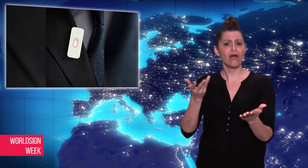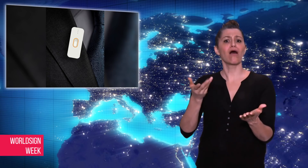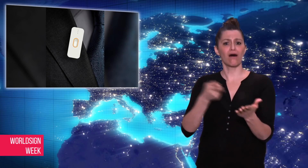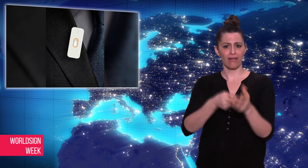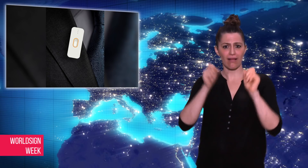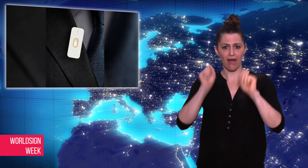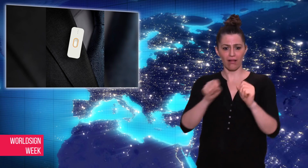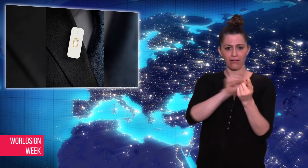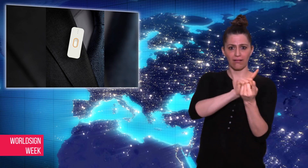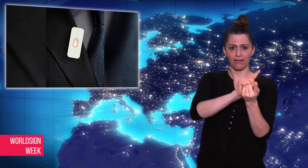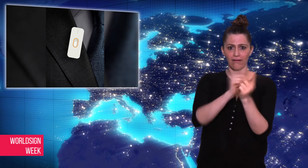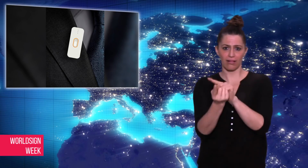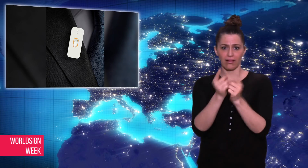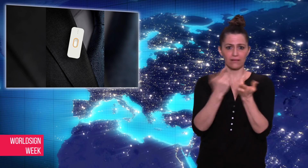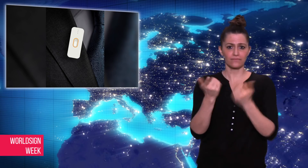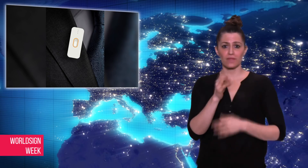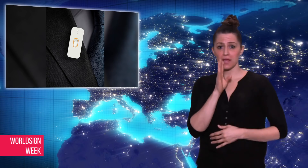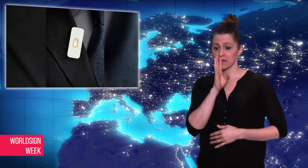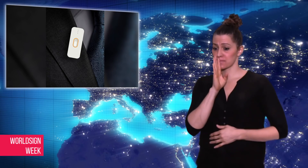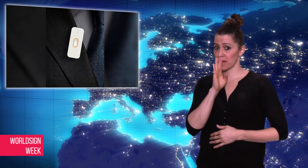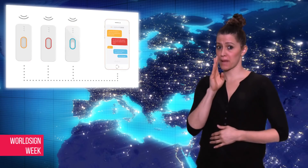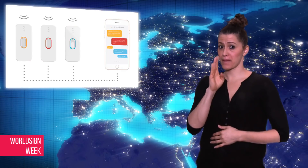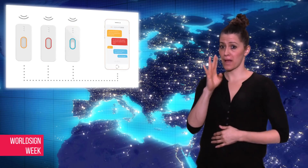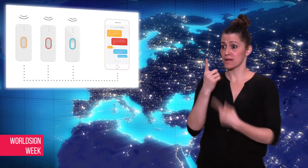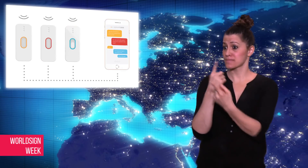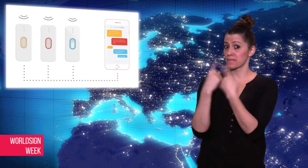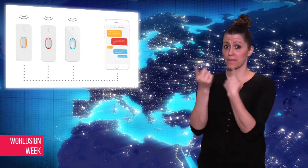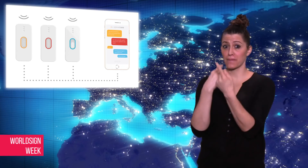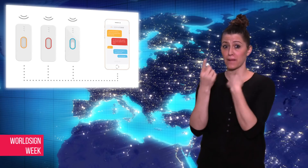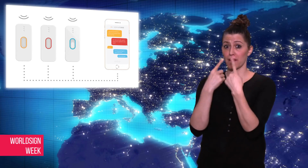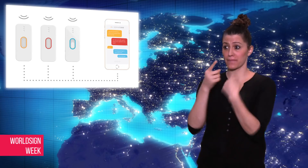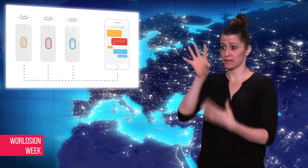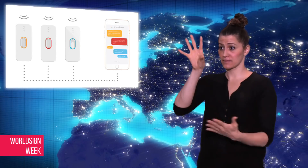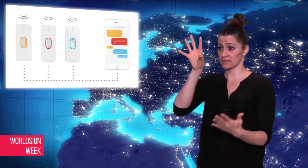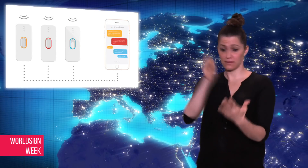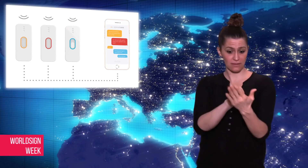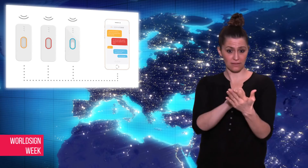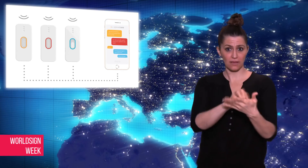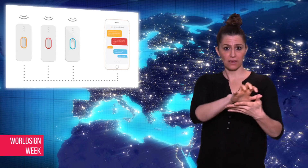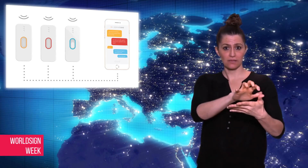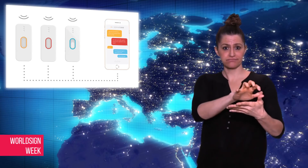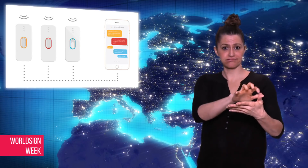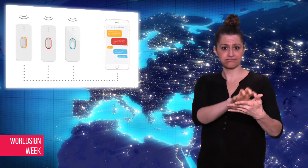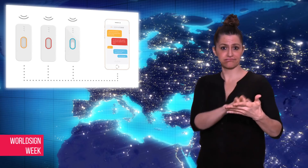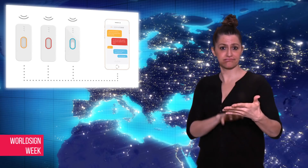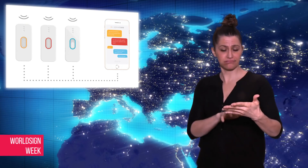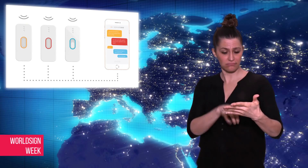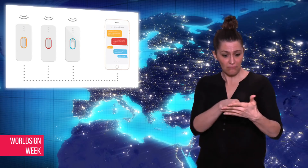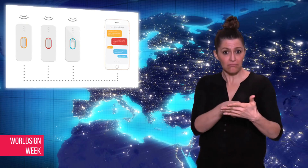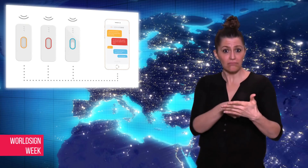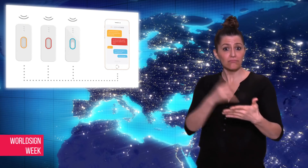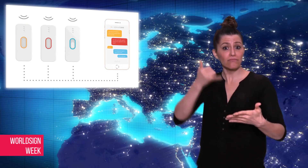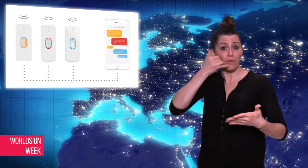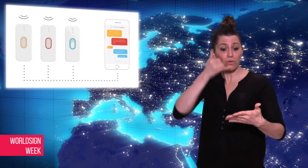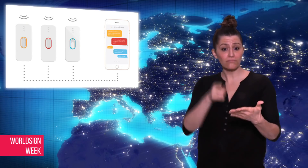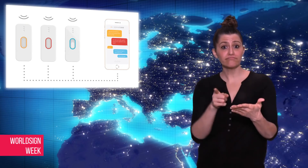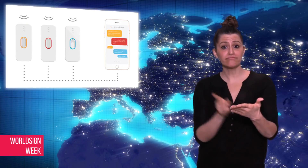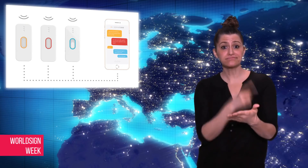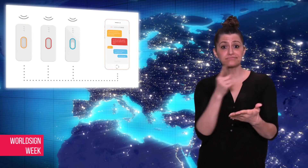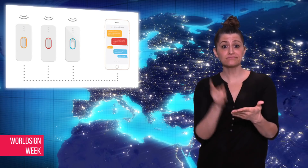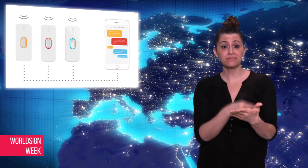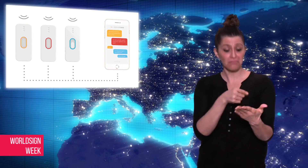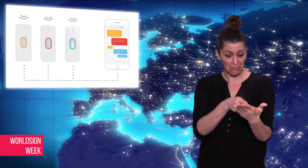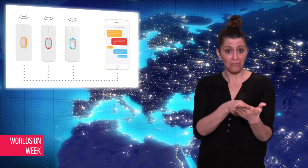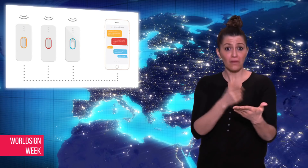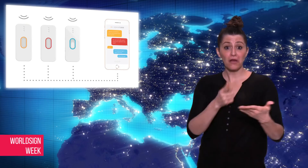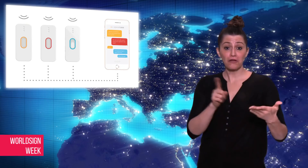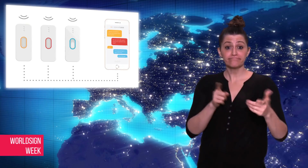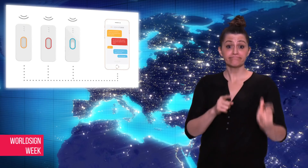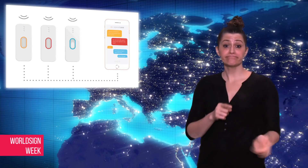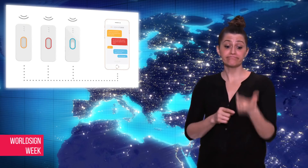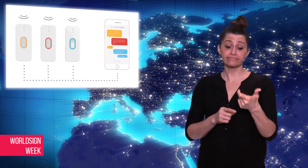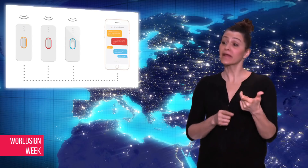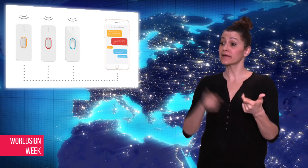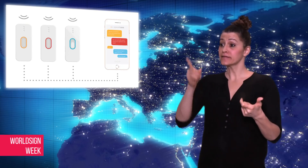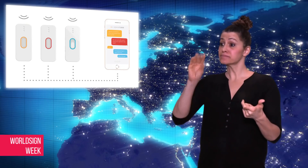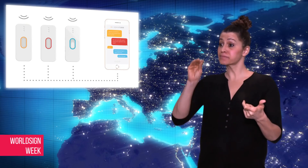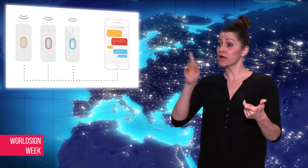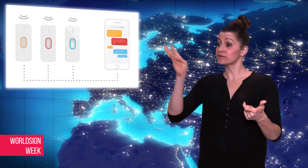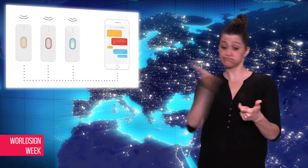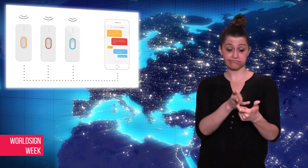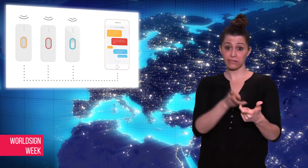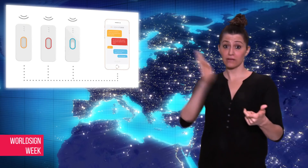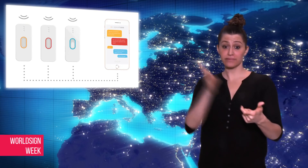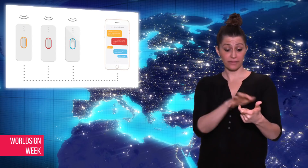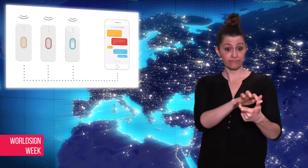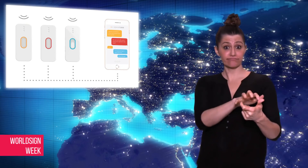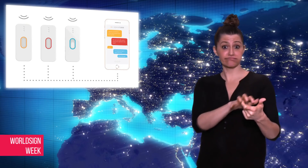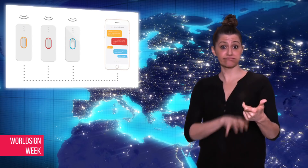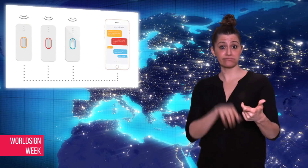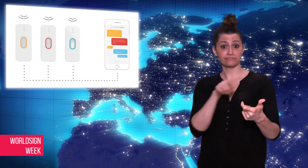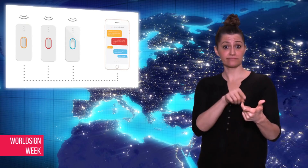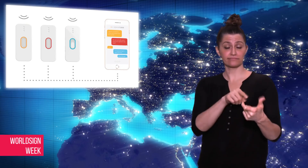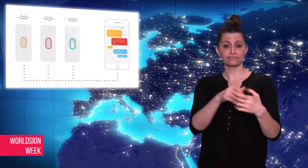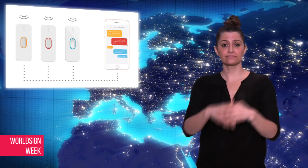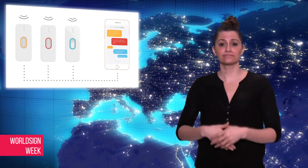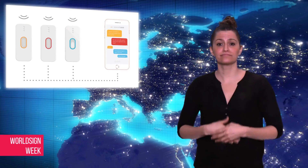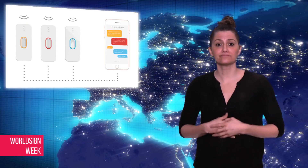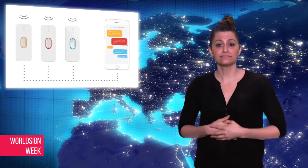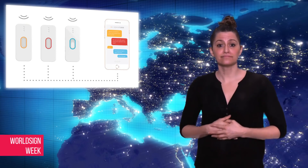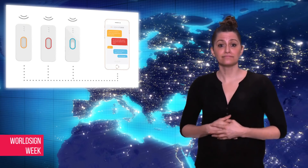text that can be read on a smartphone.